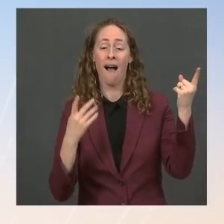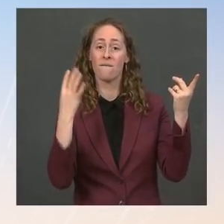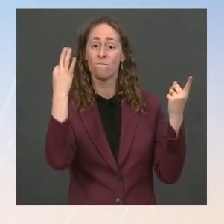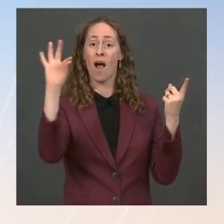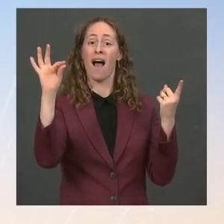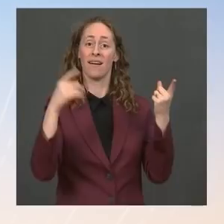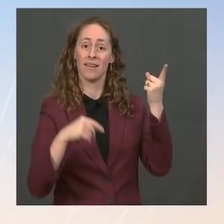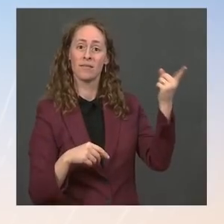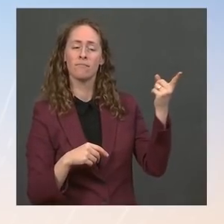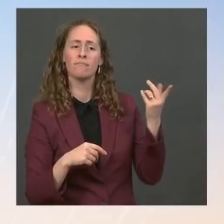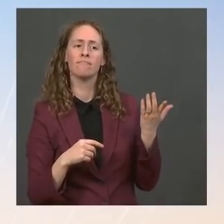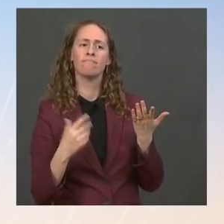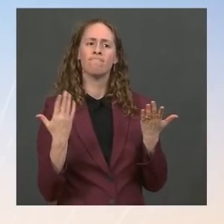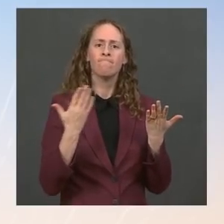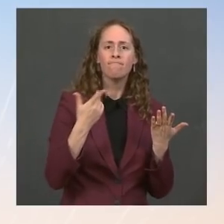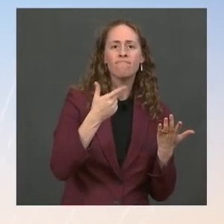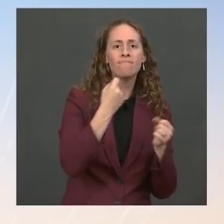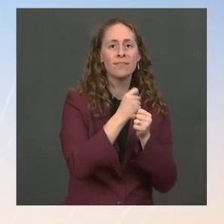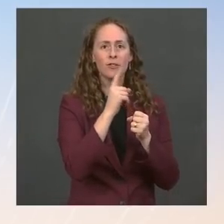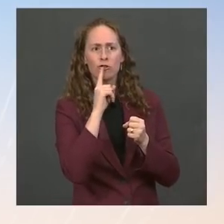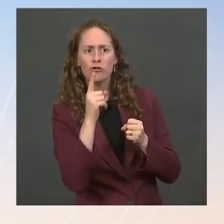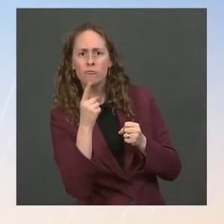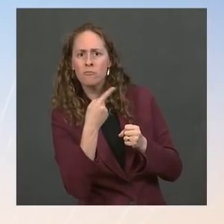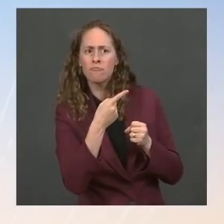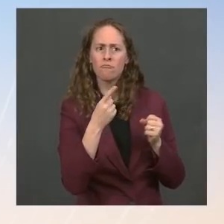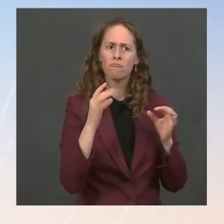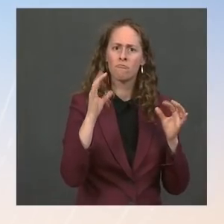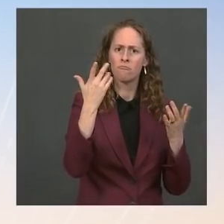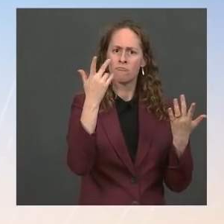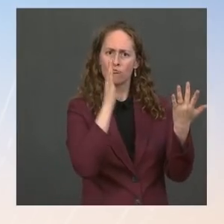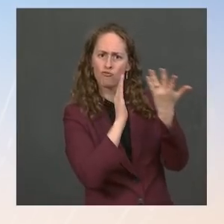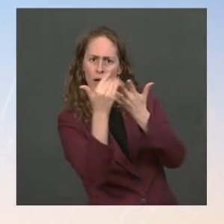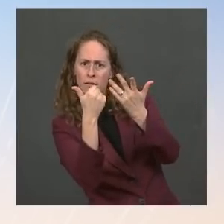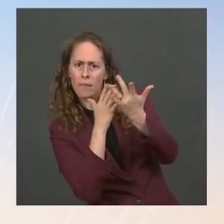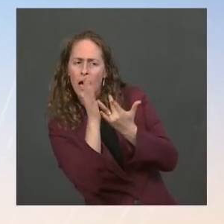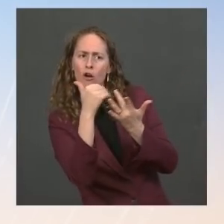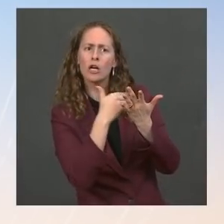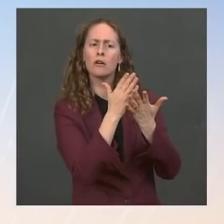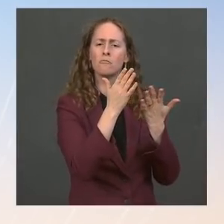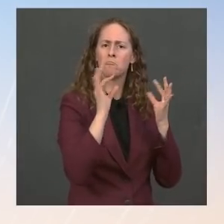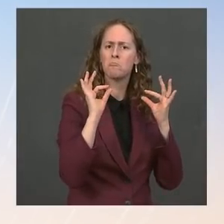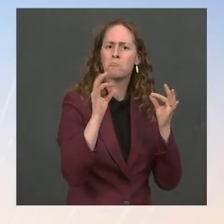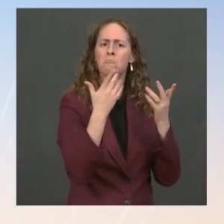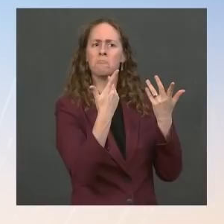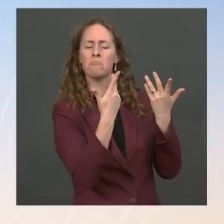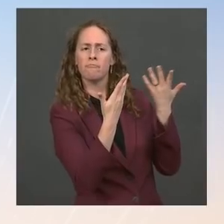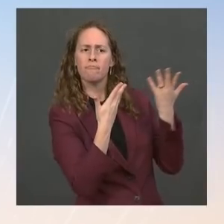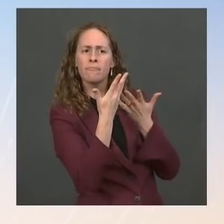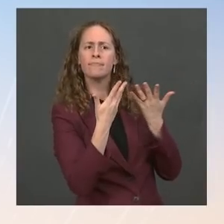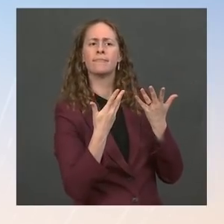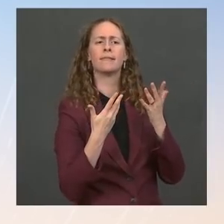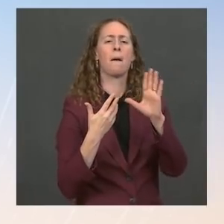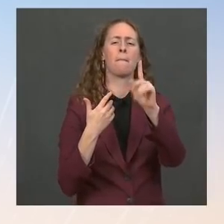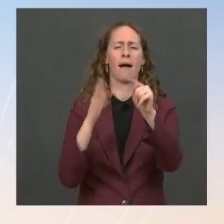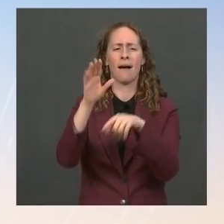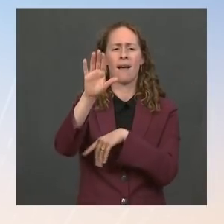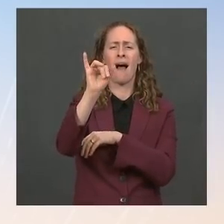by having them build HEU reactors or building it for them. Without any reference to problems with Australia,